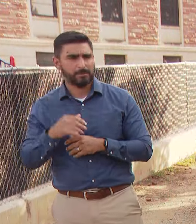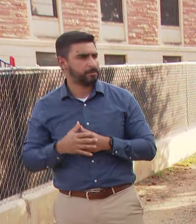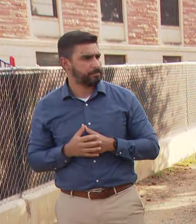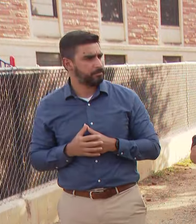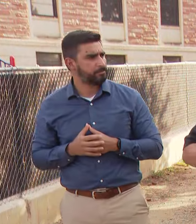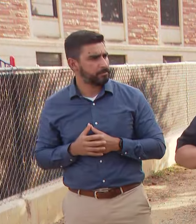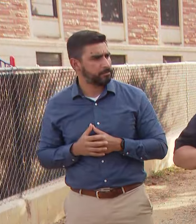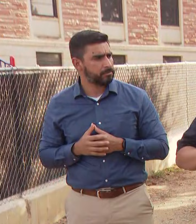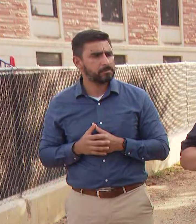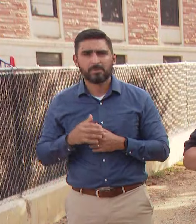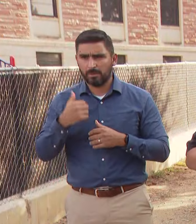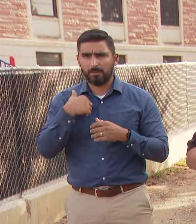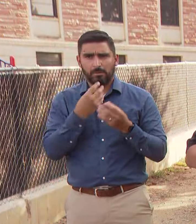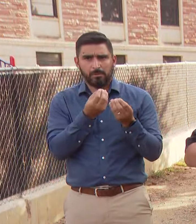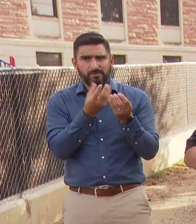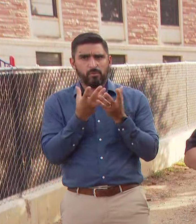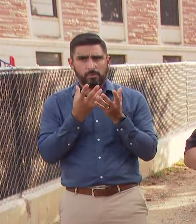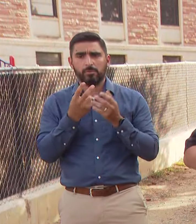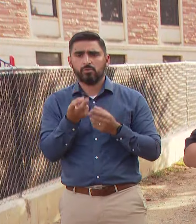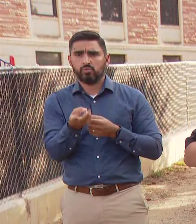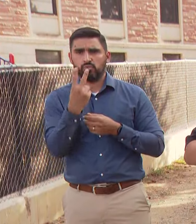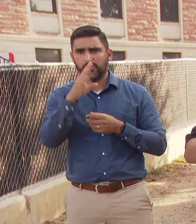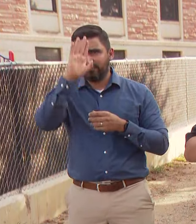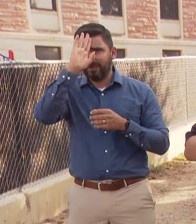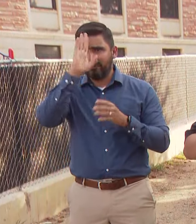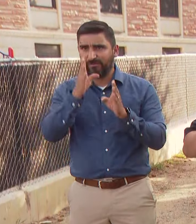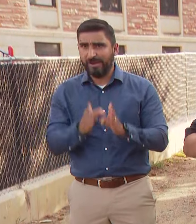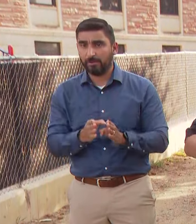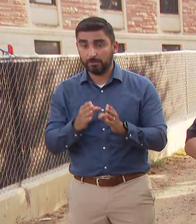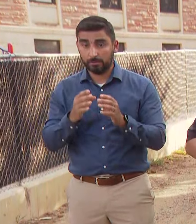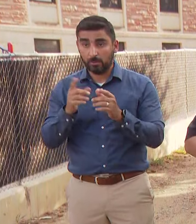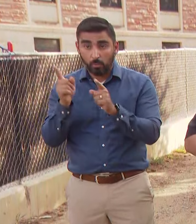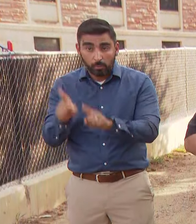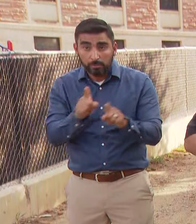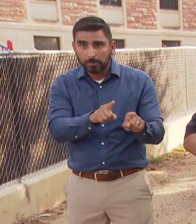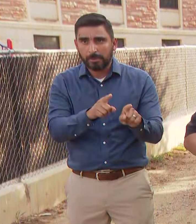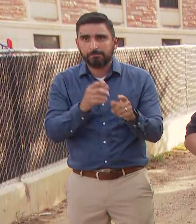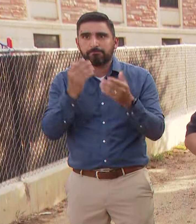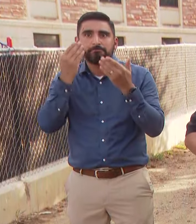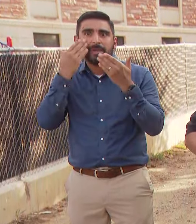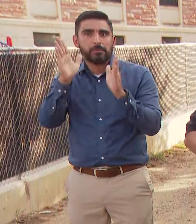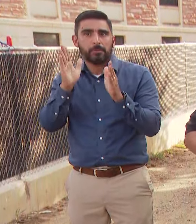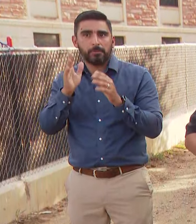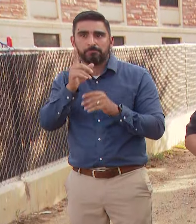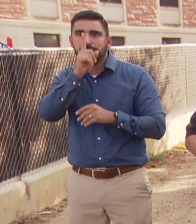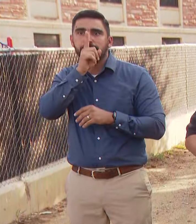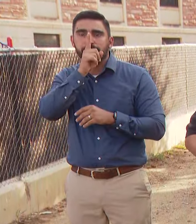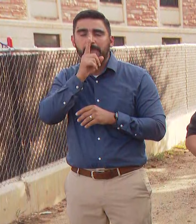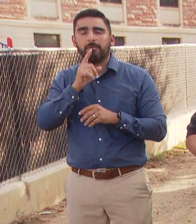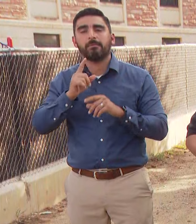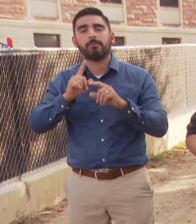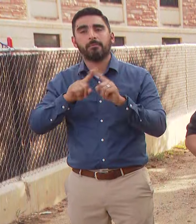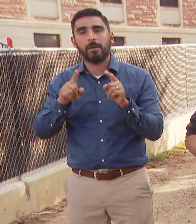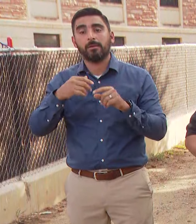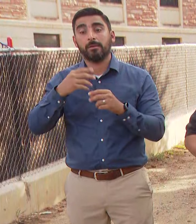I got information, there were two firefighters that were hurt today. I can't give you specific details and then from what I understand there were some two other firefighters